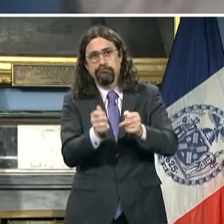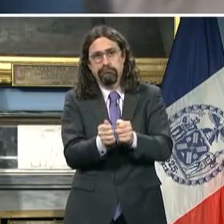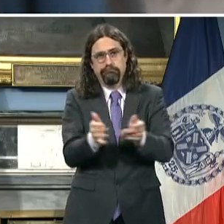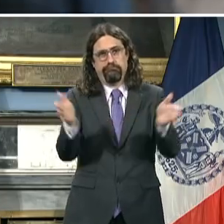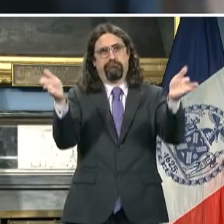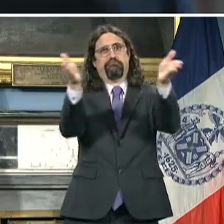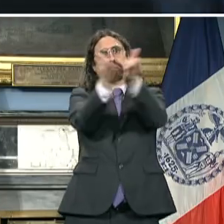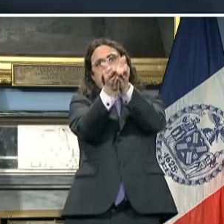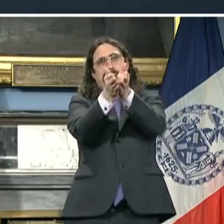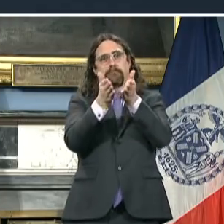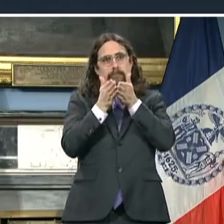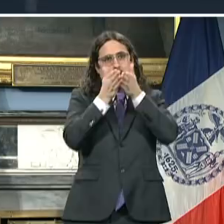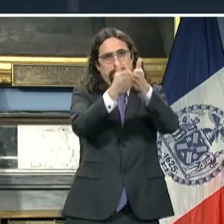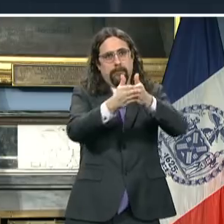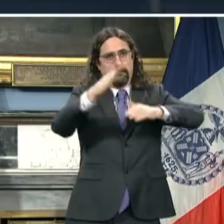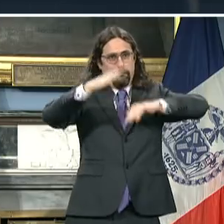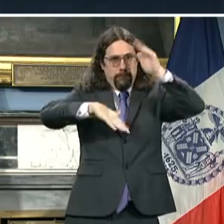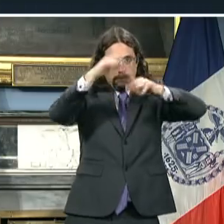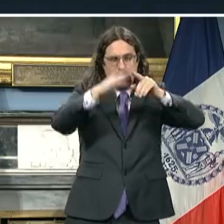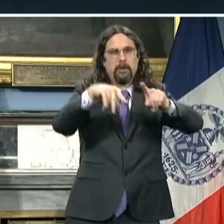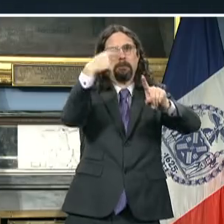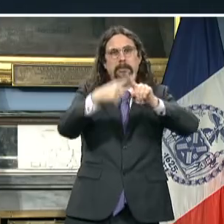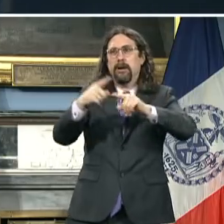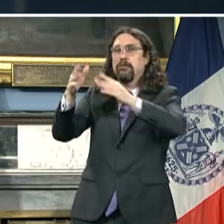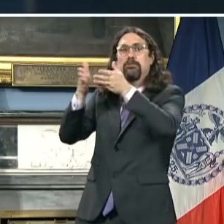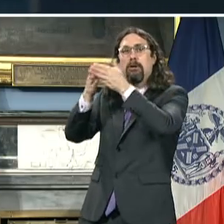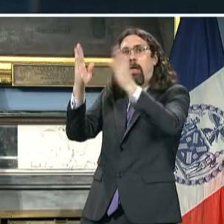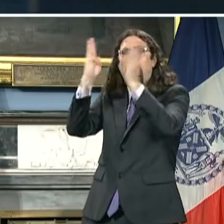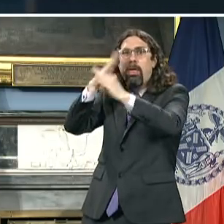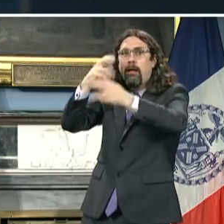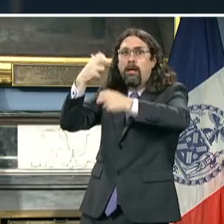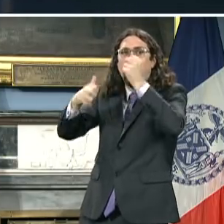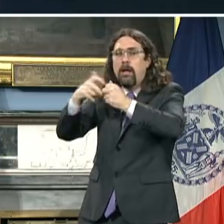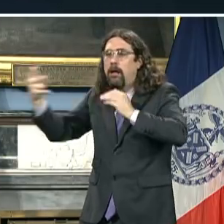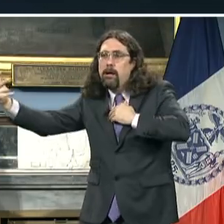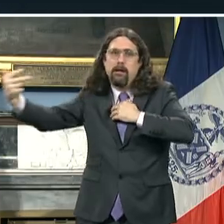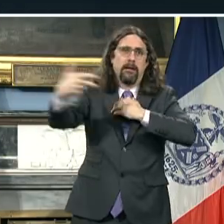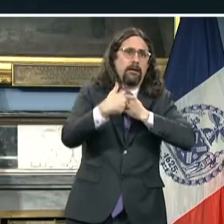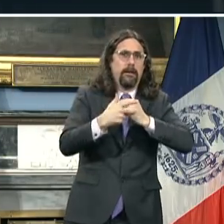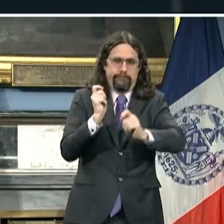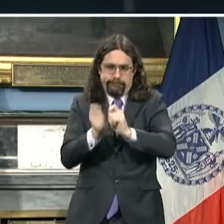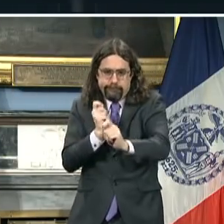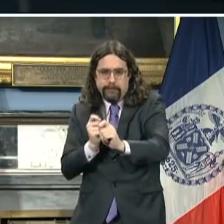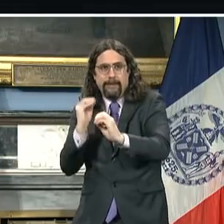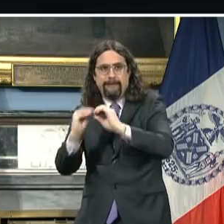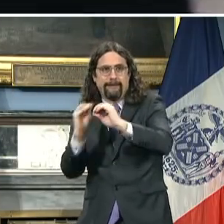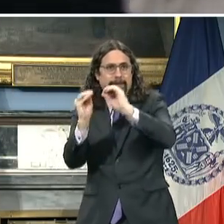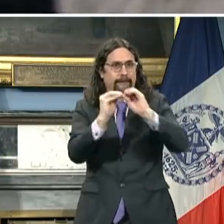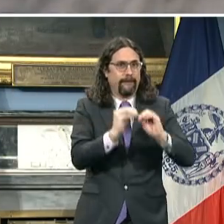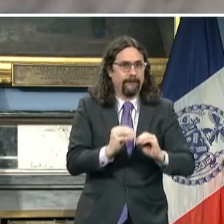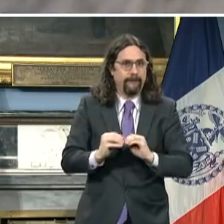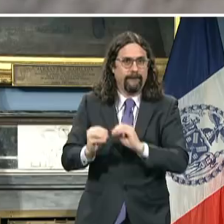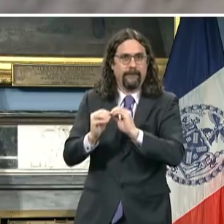THE SHIPS WERE BUILT AND REPAIRED. THIS WAS A CRUCIAL, CRUCIAL PLACE IN THE WAR